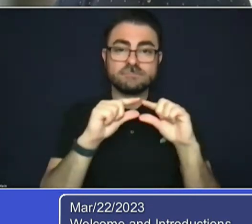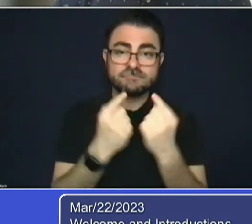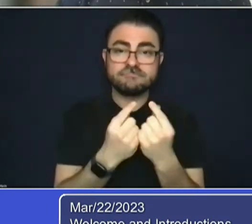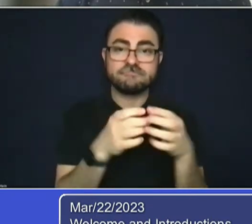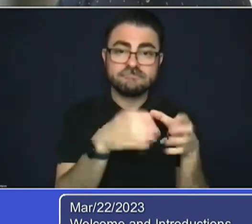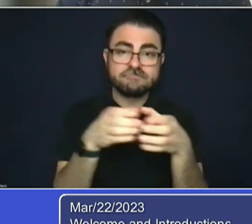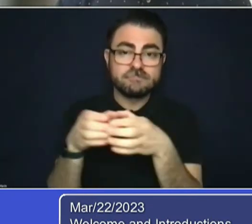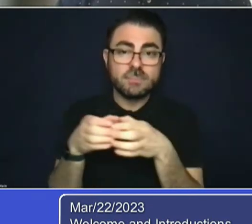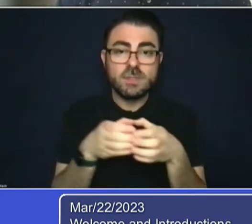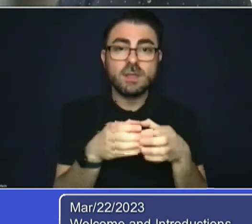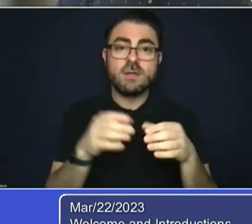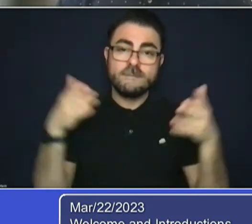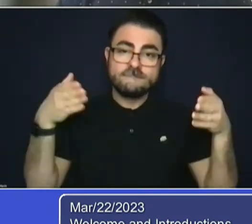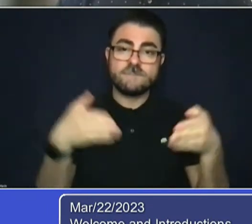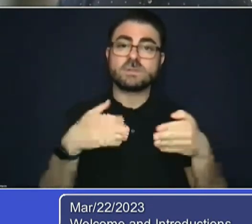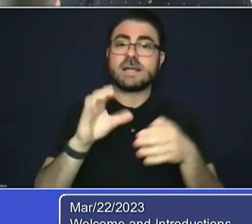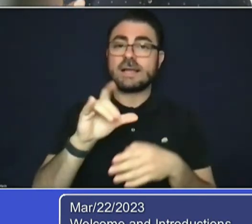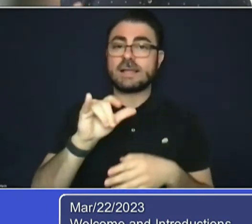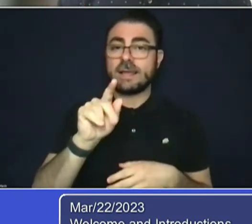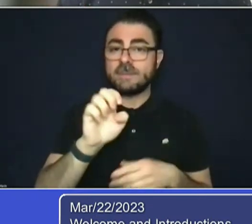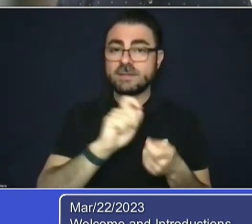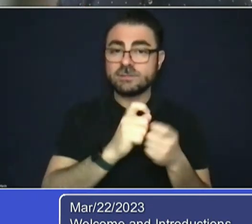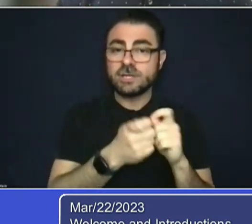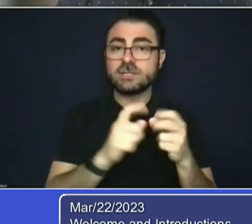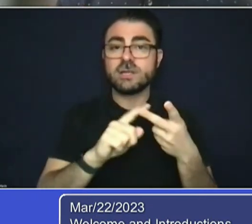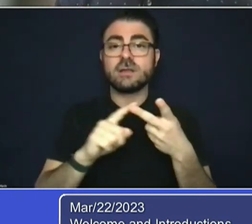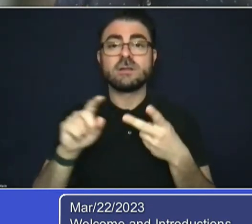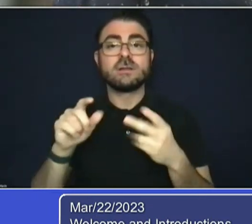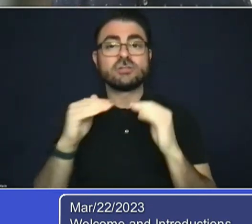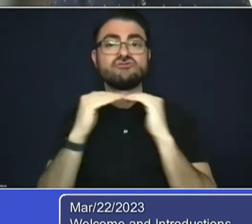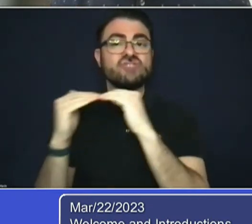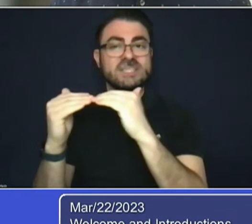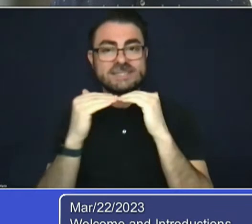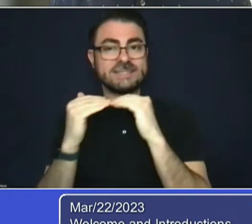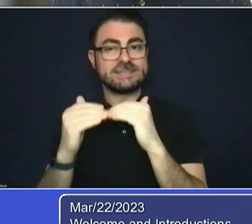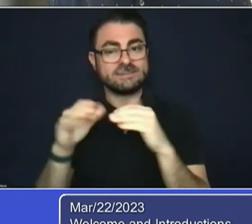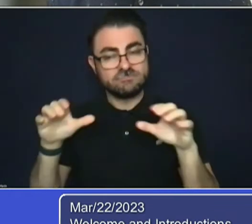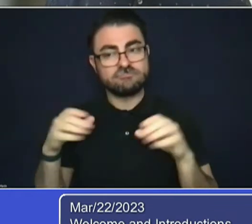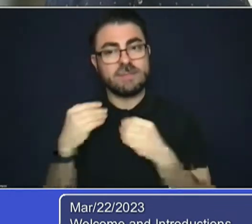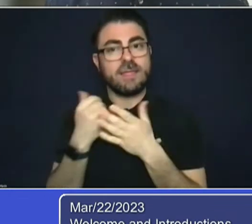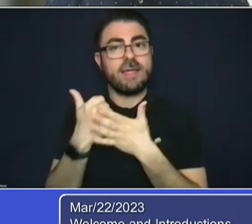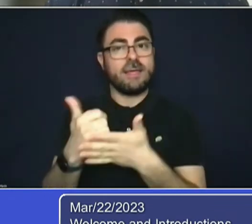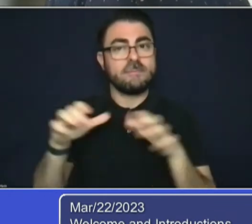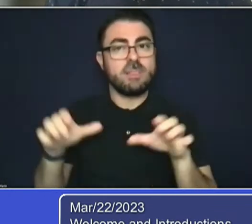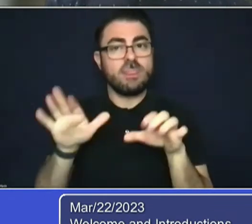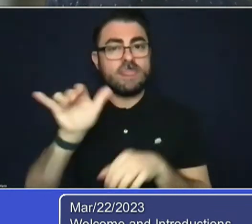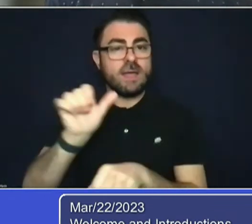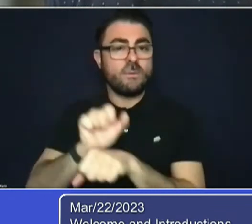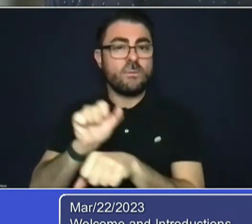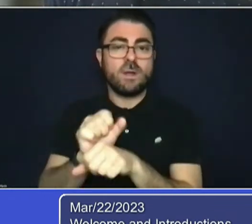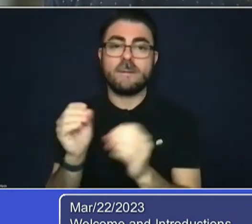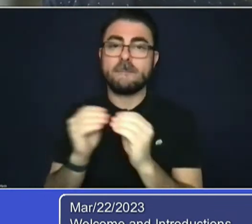SUPPORTING A COHORT OF ORGANIZATIONS THAT ARE COMMITTED TO WORKING ON CLIMATE AS WELL AS